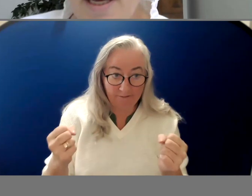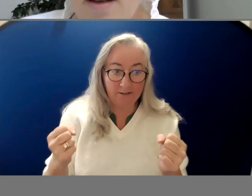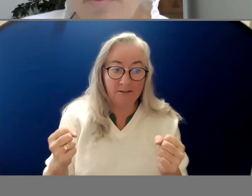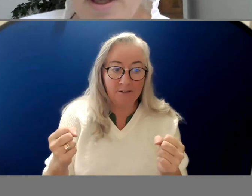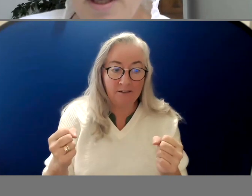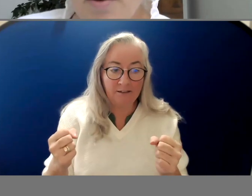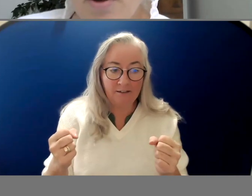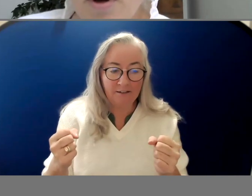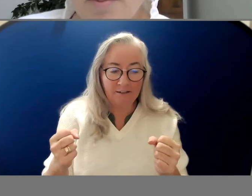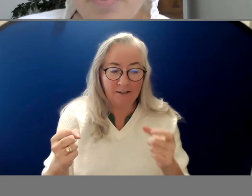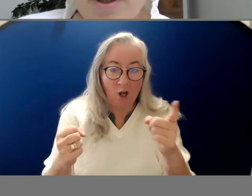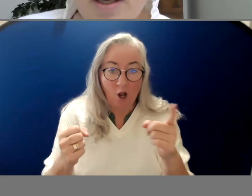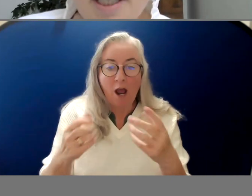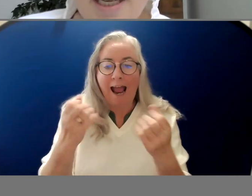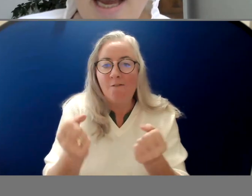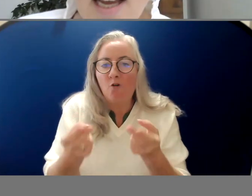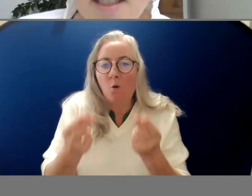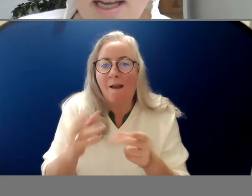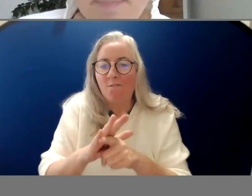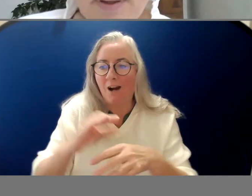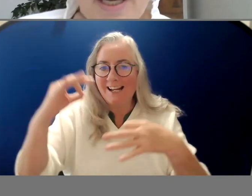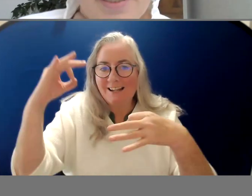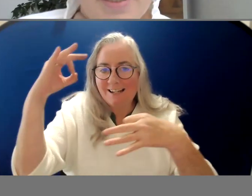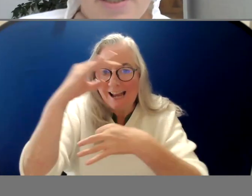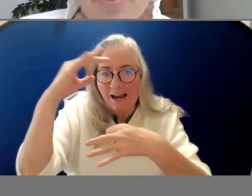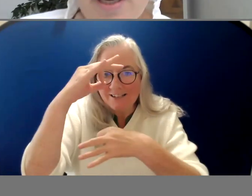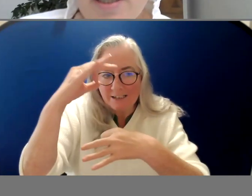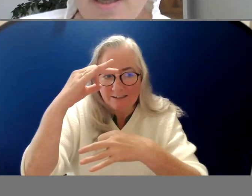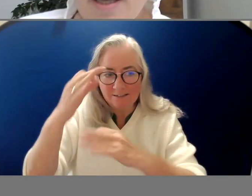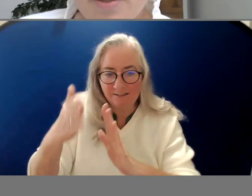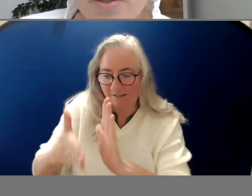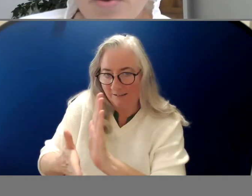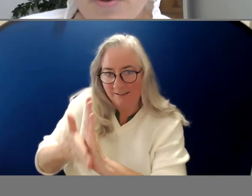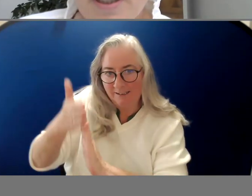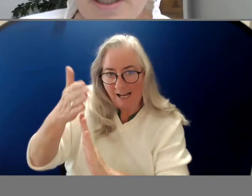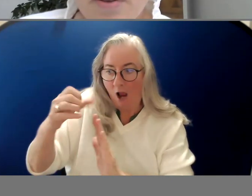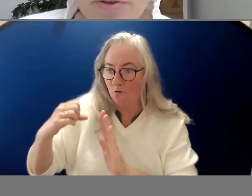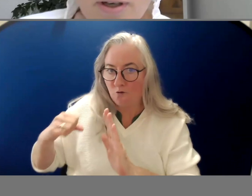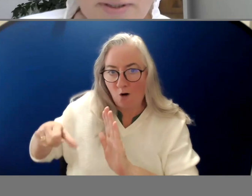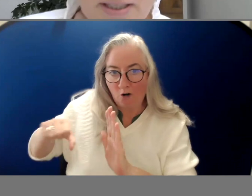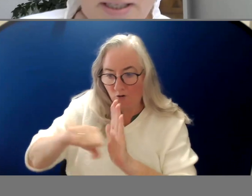we have requirement for guarding and a tapping or a cane detection rail to the undercroft of the